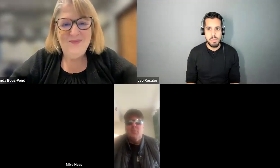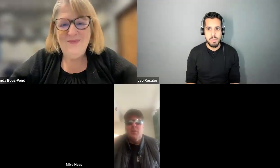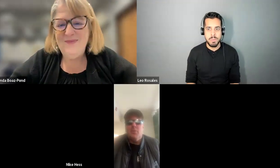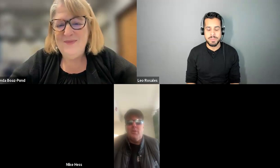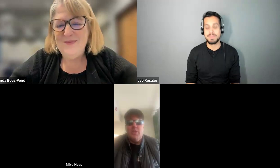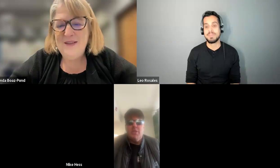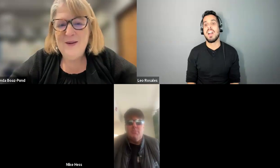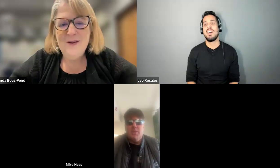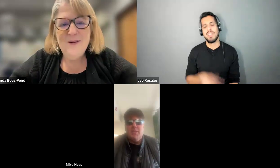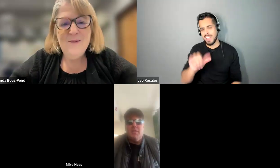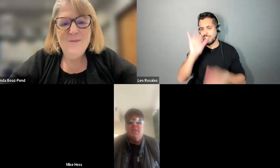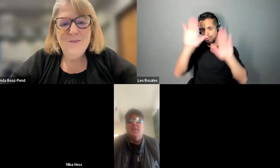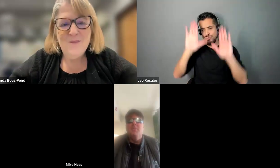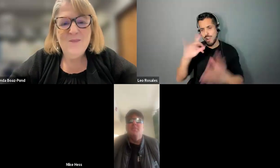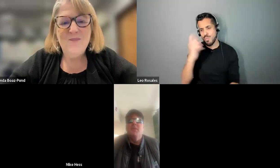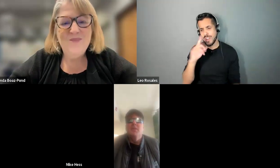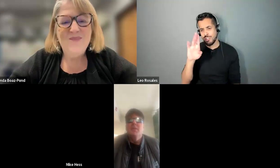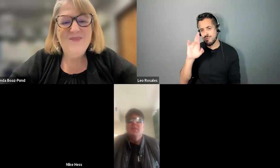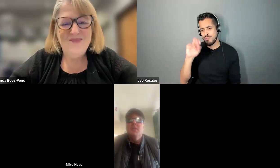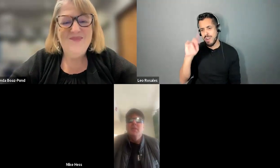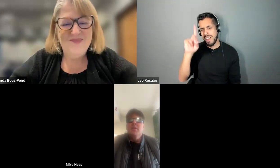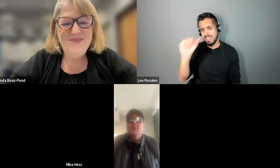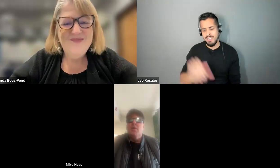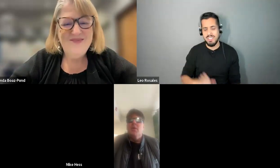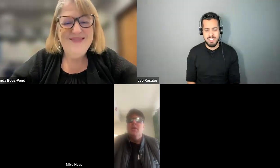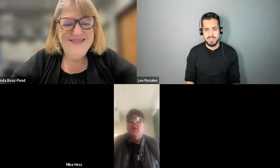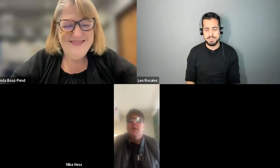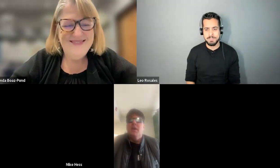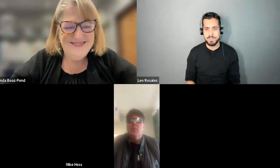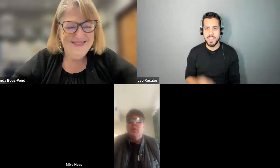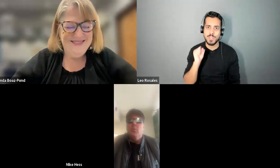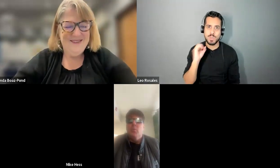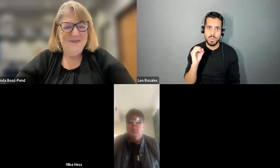[Mike] Uh... what a great question, Brenda. Um... so, uh... what--